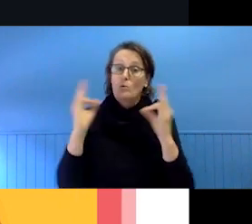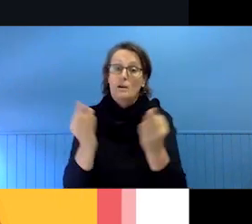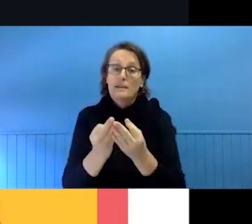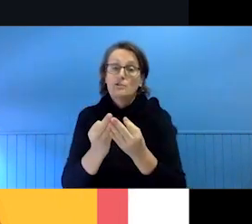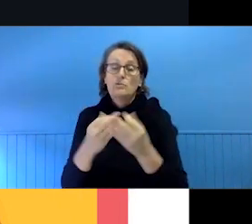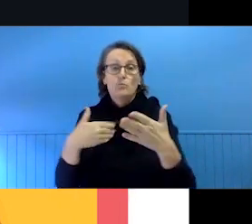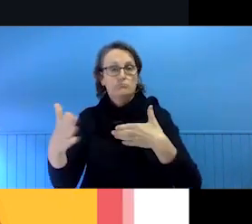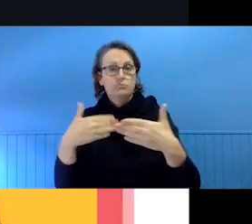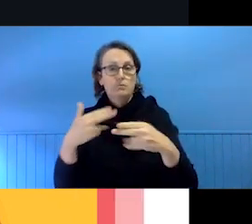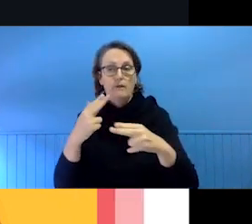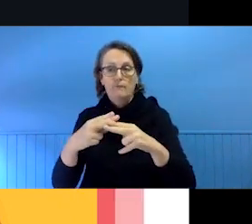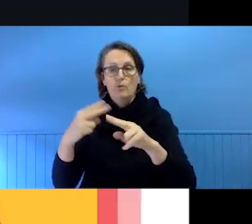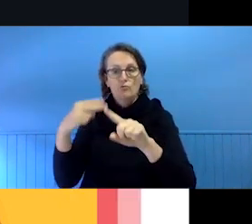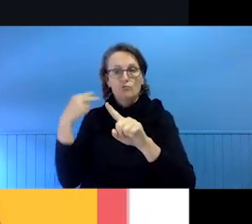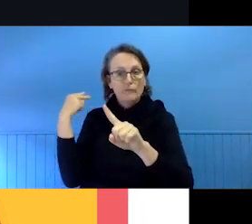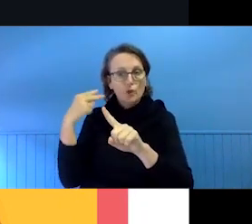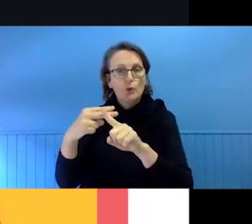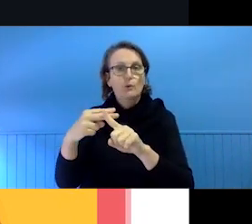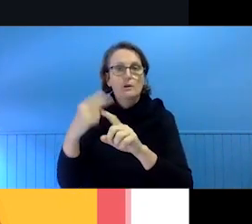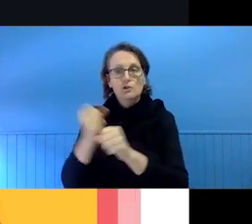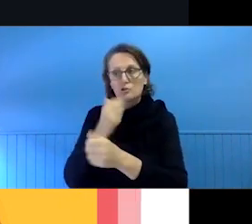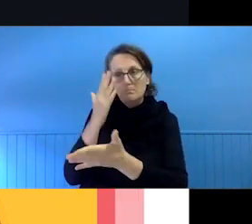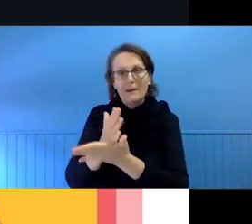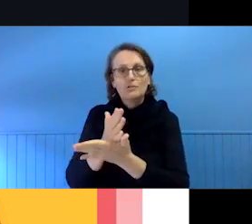the senior management and board level, to make sure that assessment